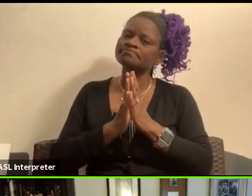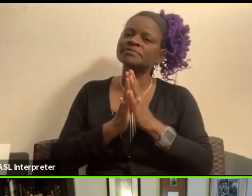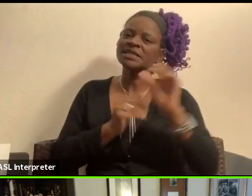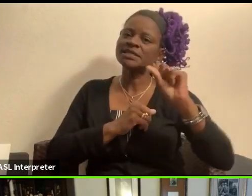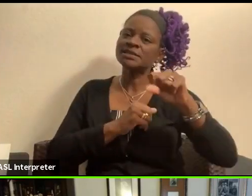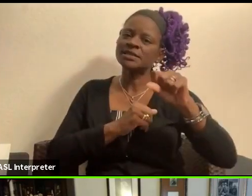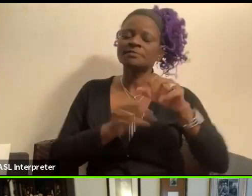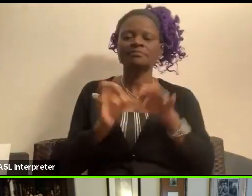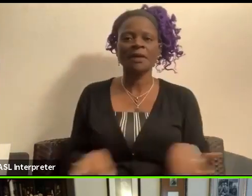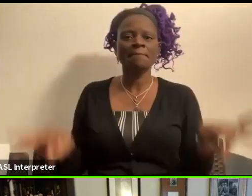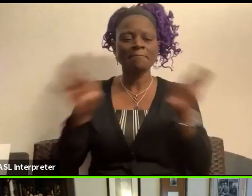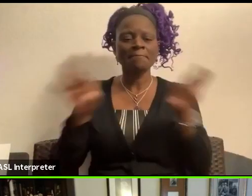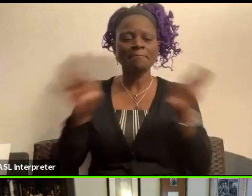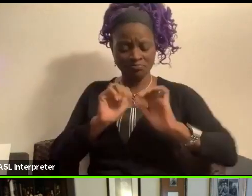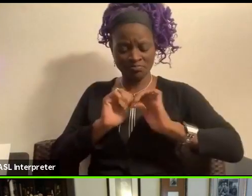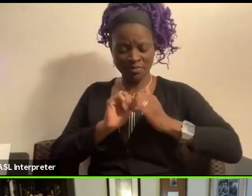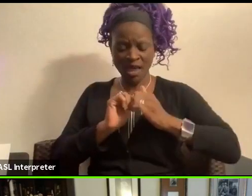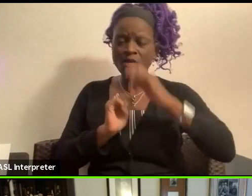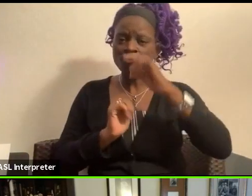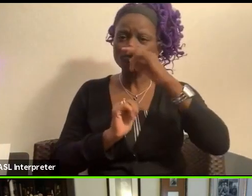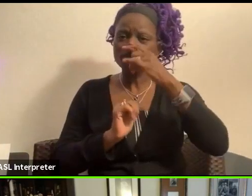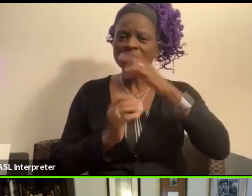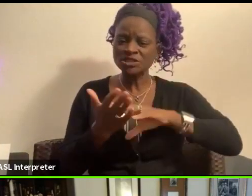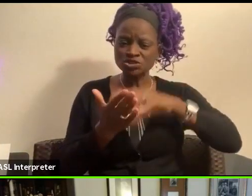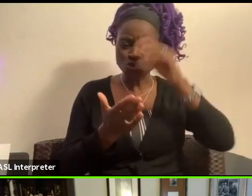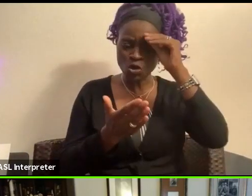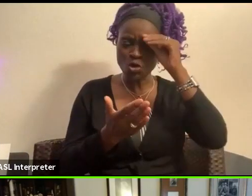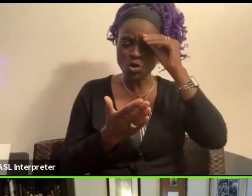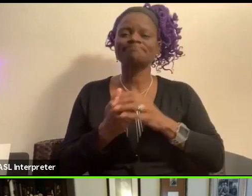It's a component of the learning concept that they need to have